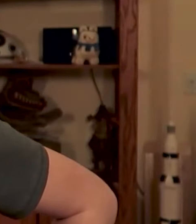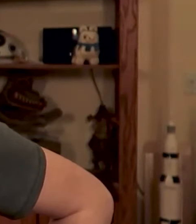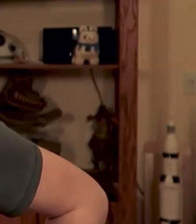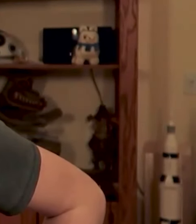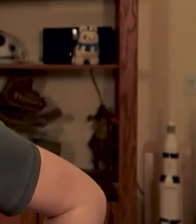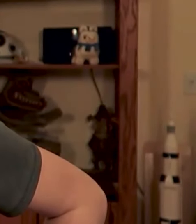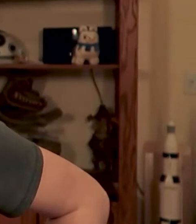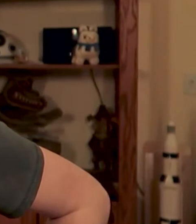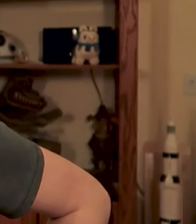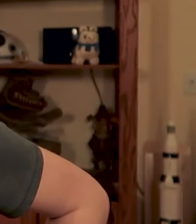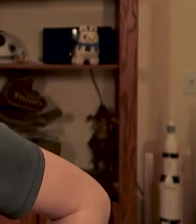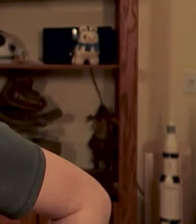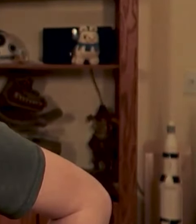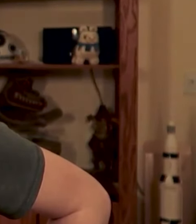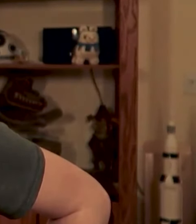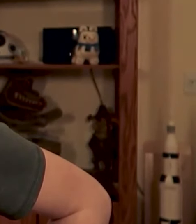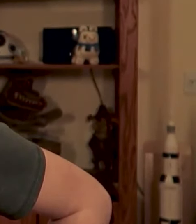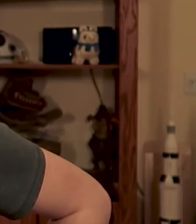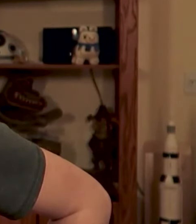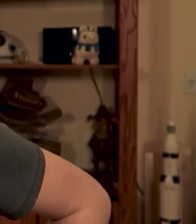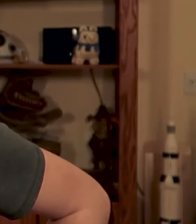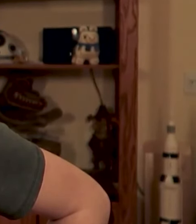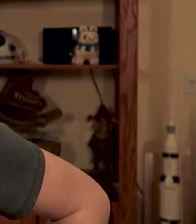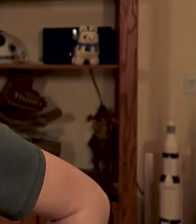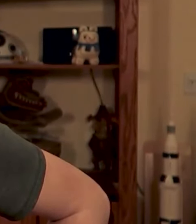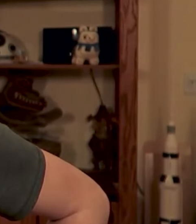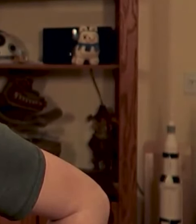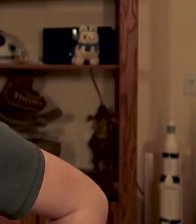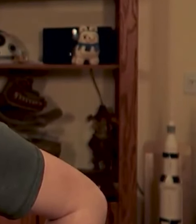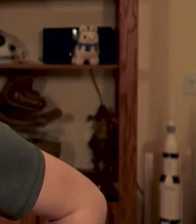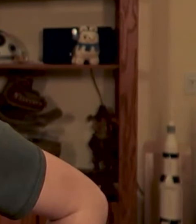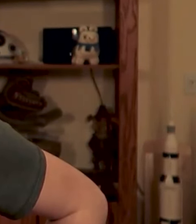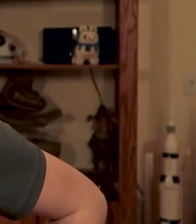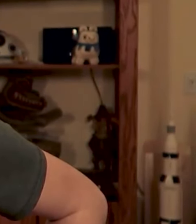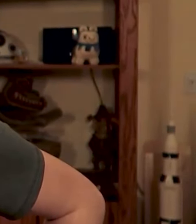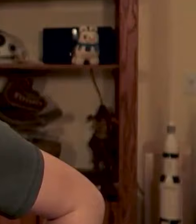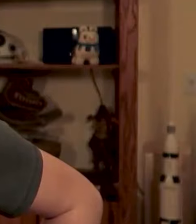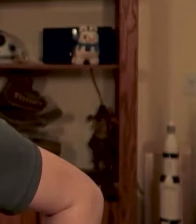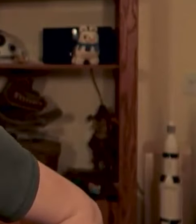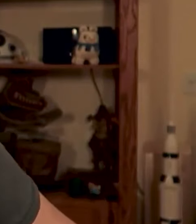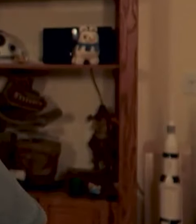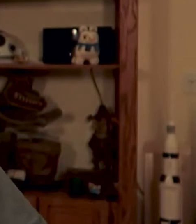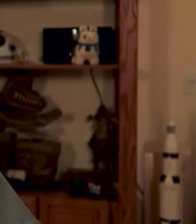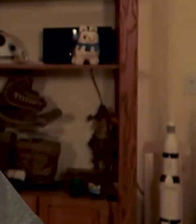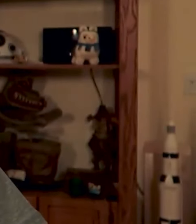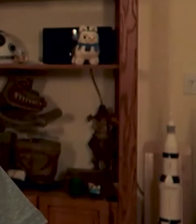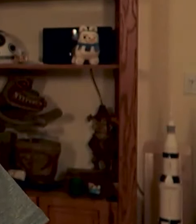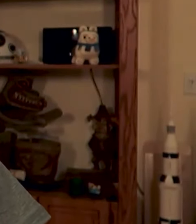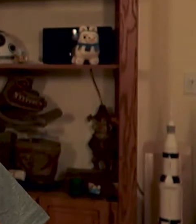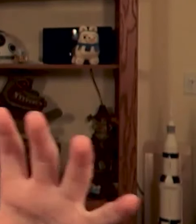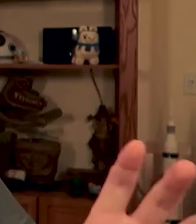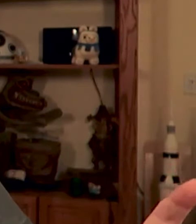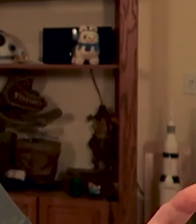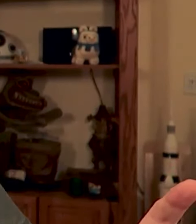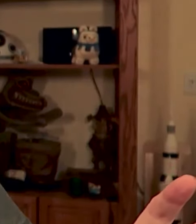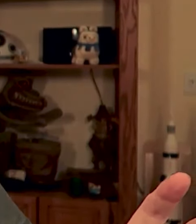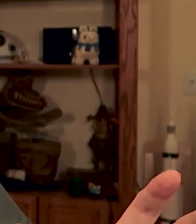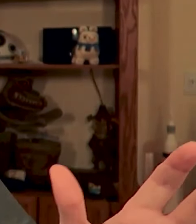THE CAVES. JUST ADD A LITTLE LIFE AND ENERGY TO THE CAVES AND I THOUGHT THAT WOULD BE FUN. BUT LET'S TAKE THIS UP A NOTCH. SAY WE'RE DOWN IN THE CAVES AND